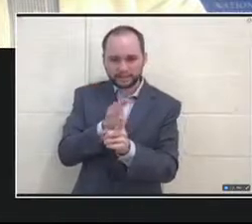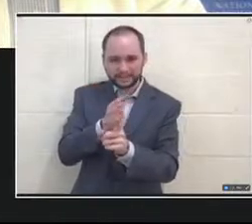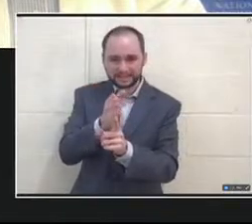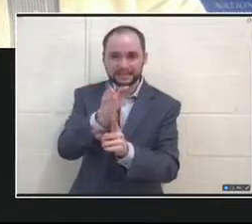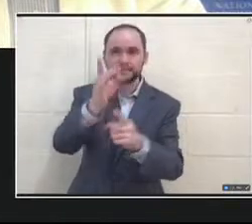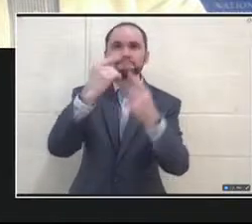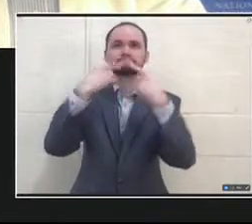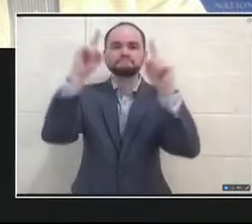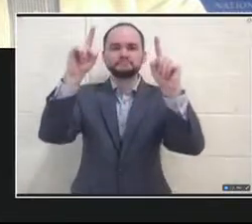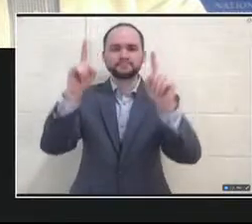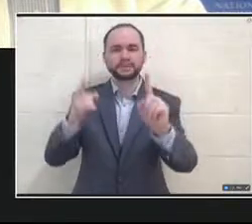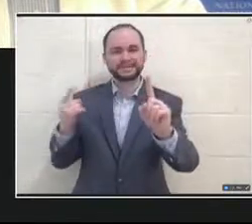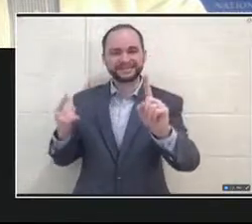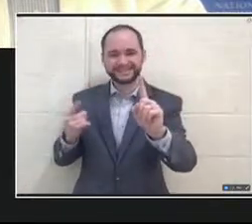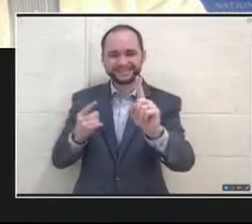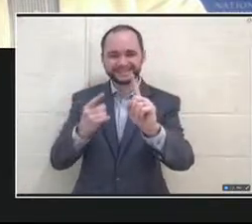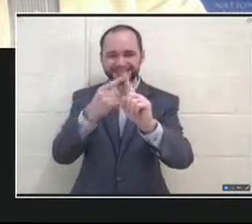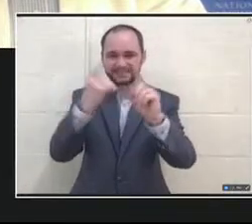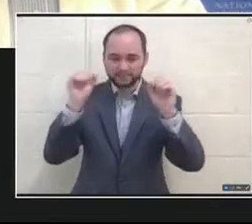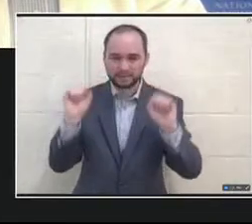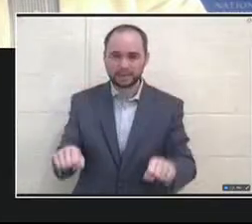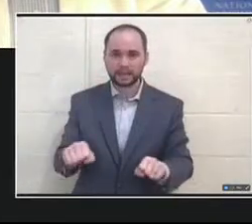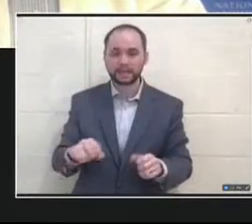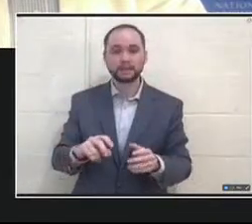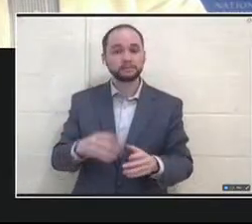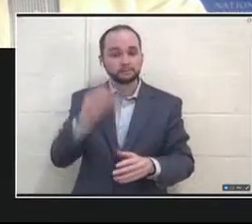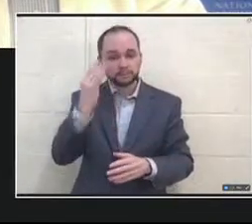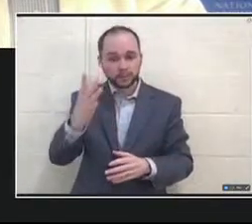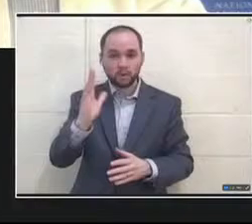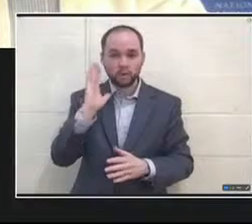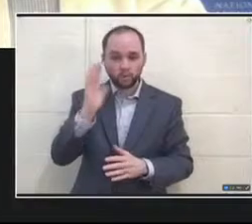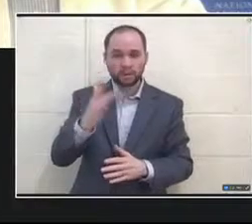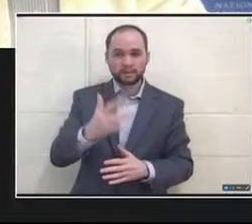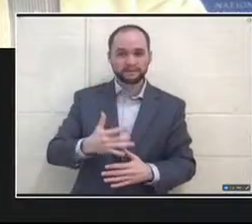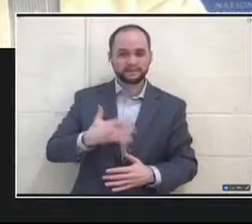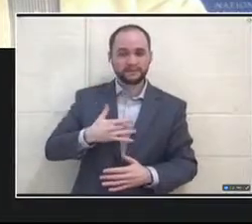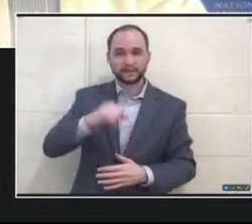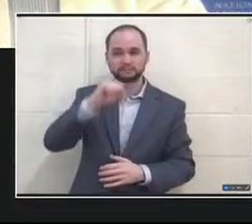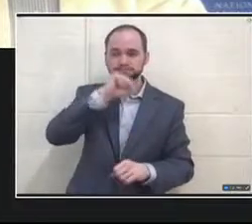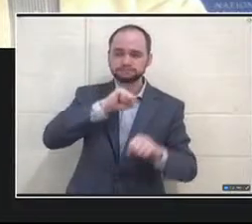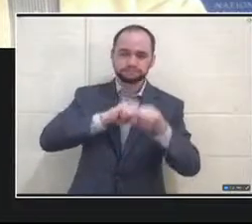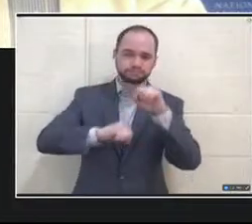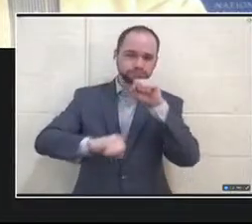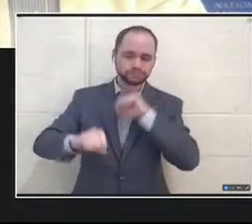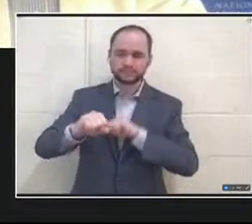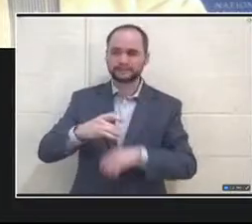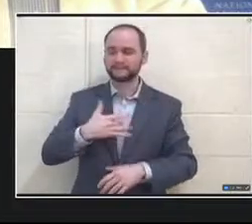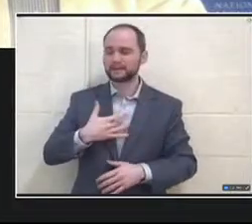give up and the days will be hard. There will be times when you feel that it is too much to bear